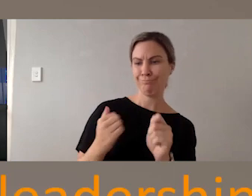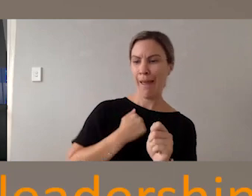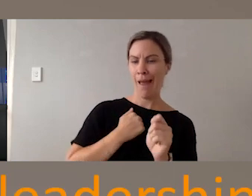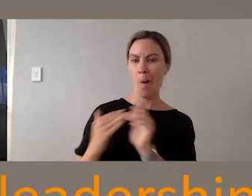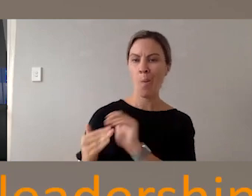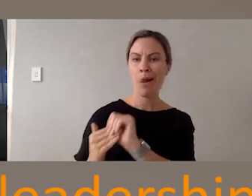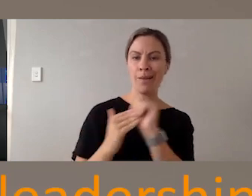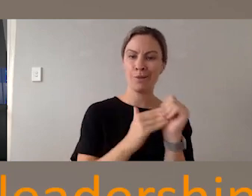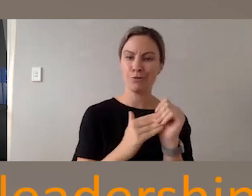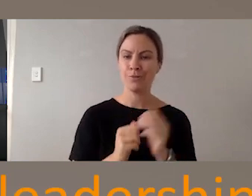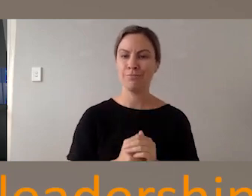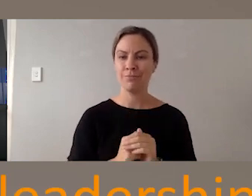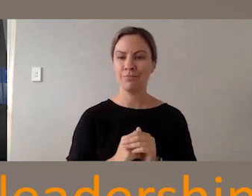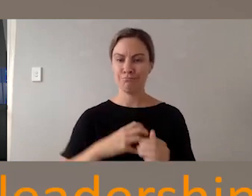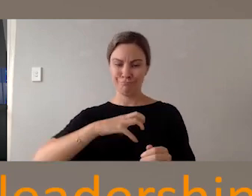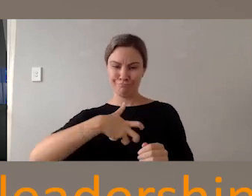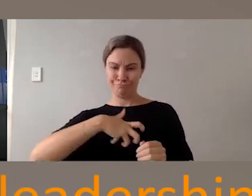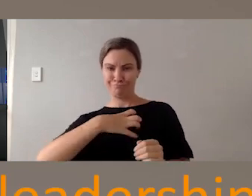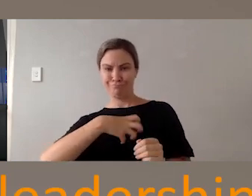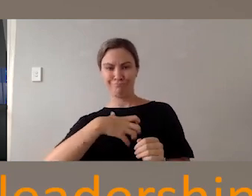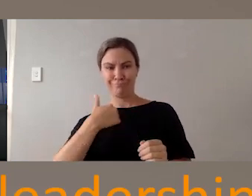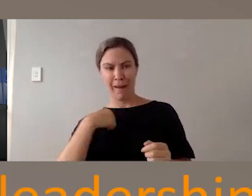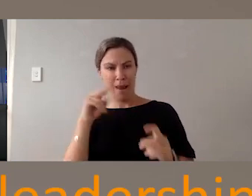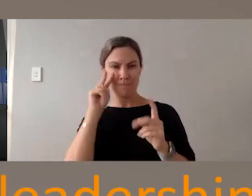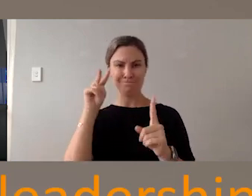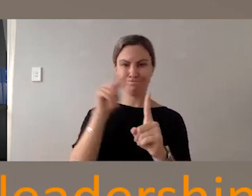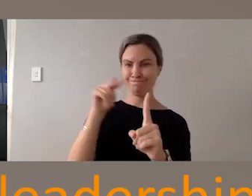and change the way in which we see the world, to make sure we are able